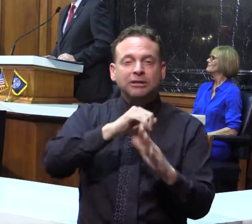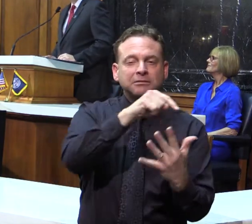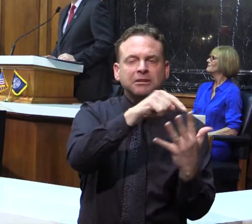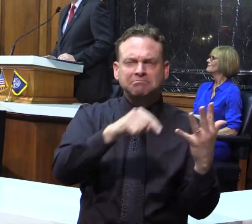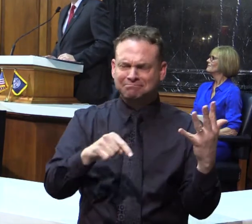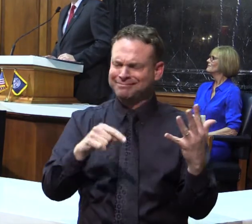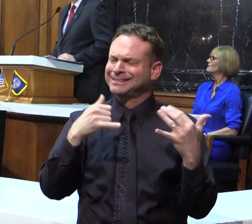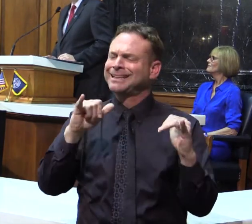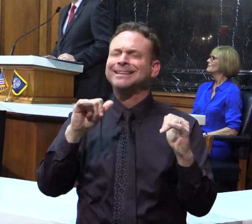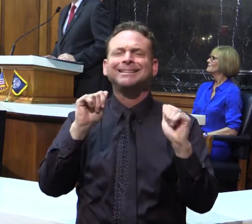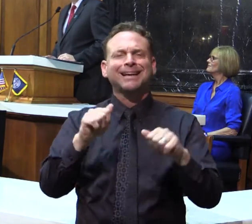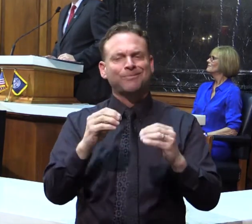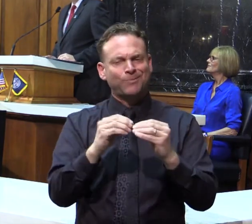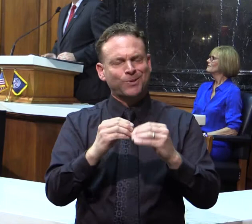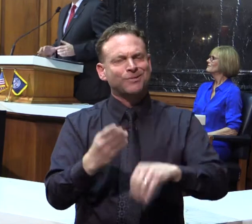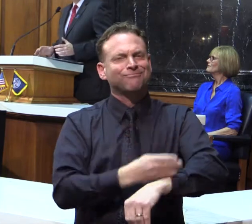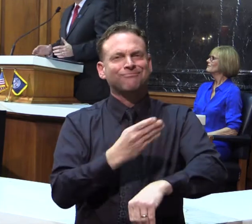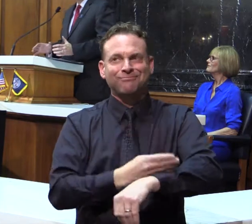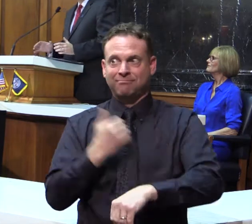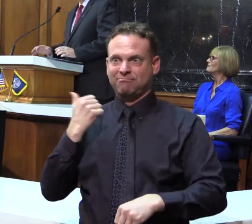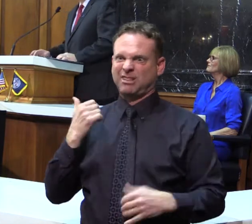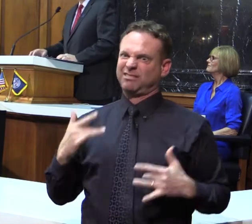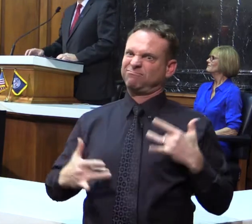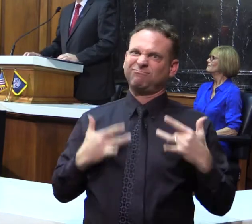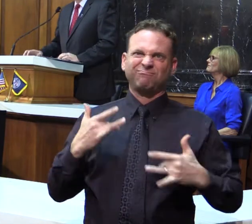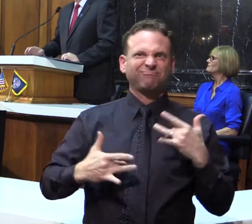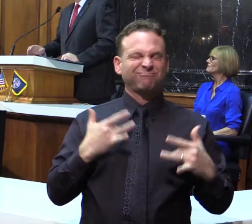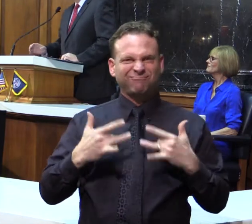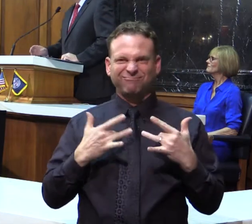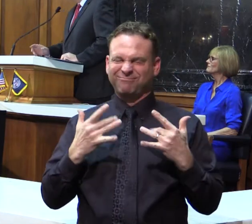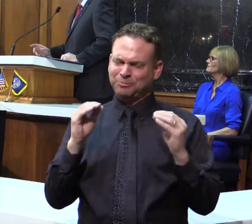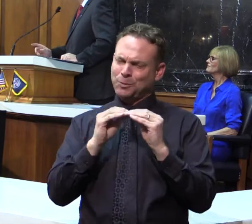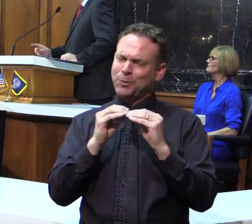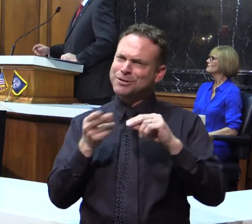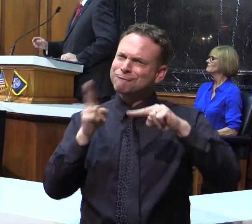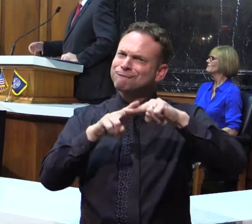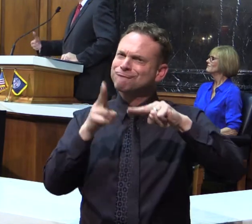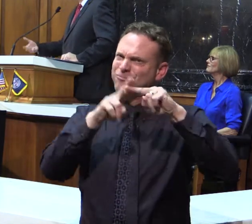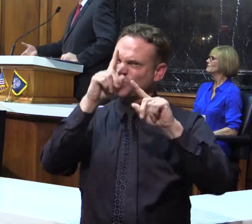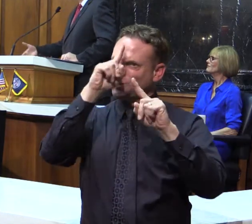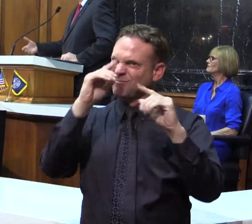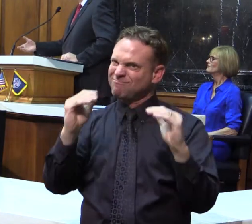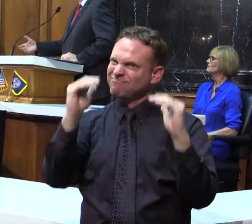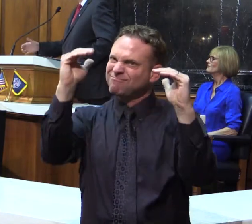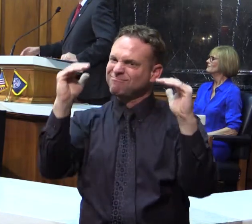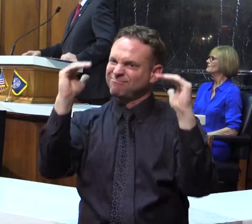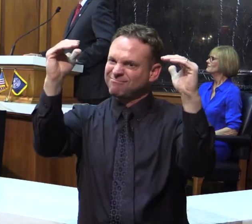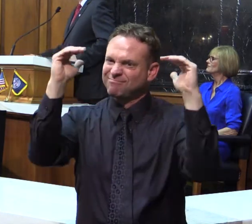the journey ahead. Our greatest challenge... is that too many Hoosiers lack the education and skills for